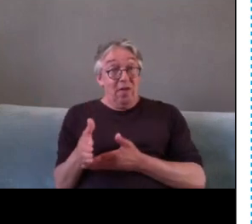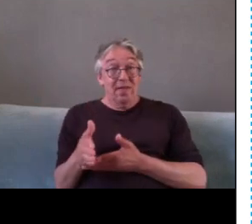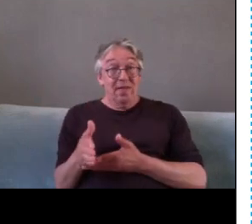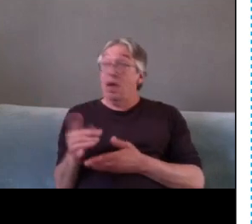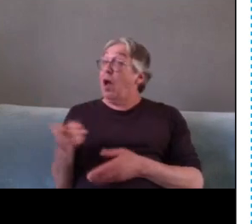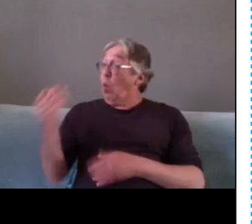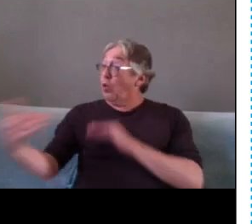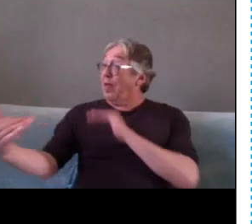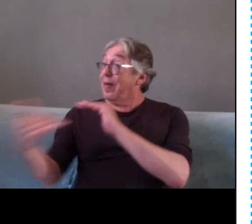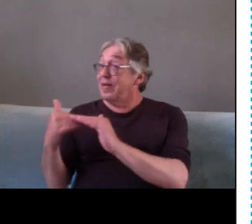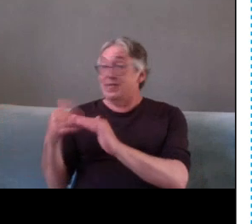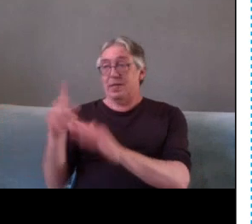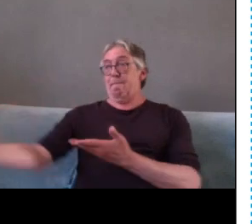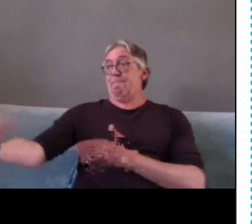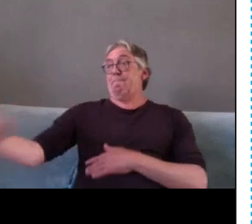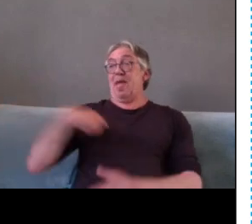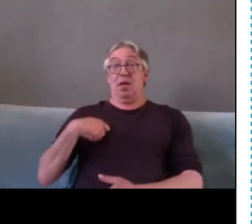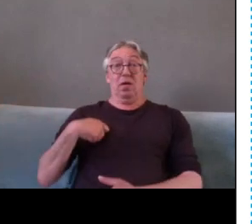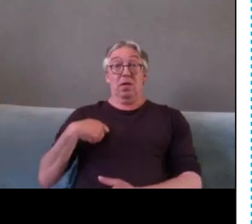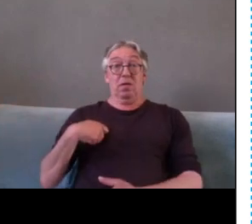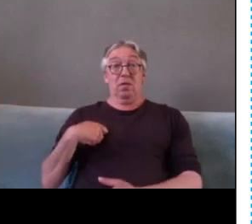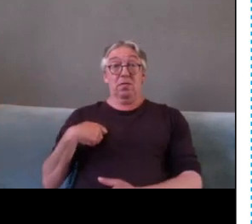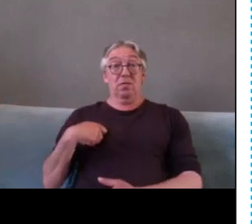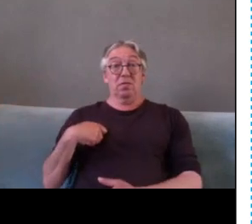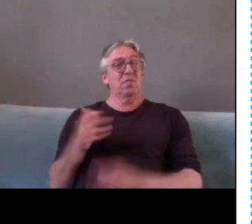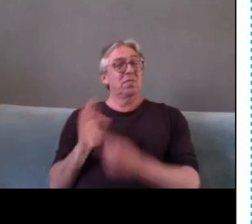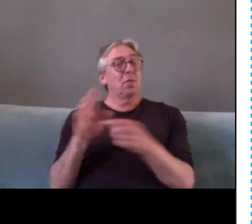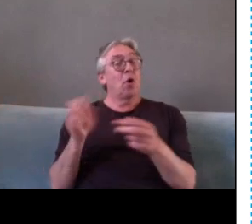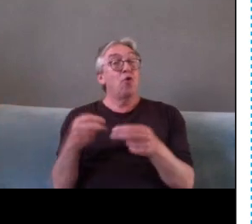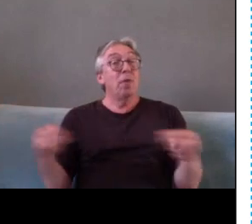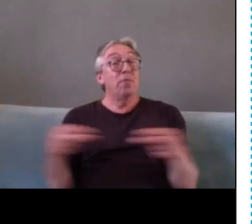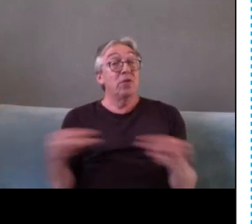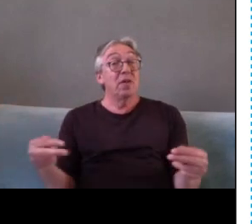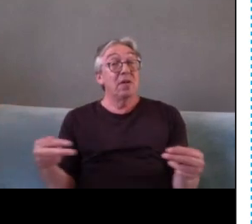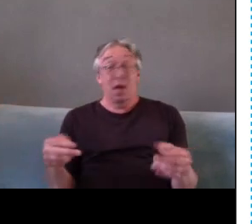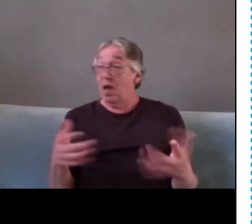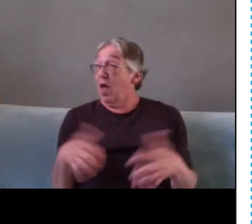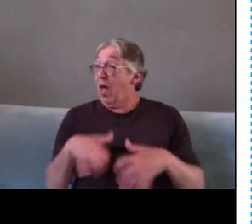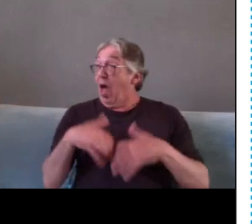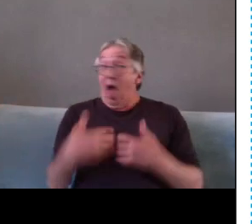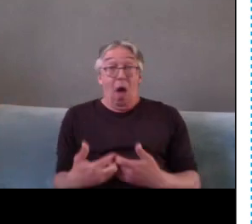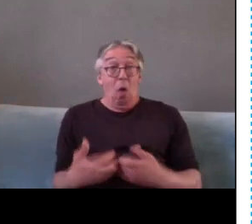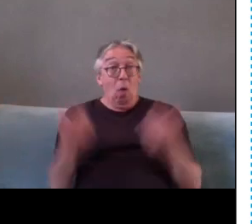How is affordability for captioning being calculated according to the Code?